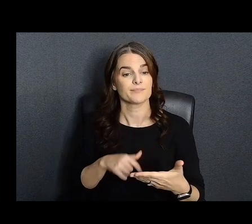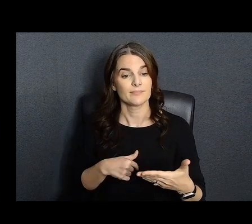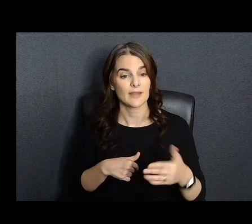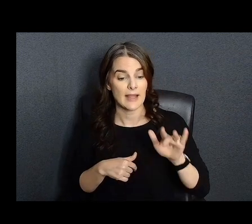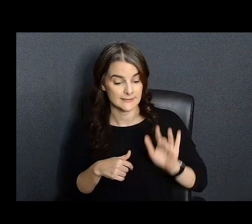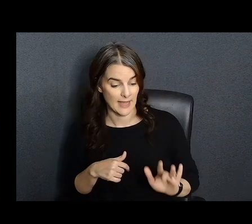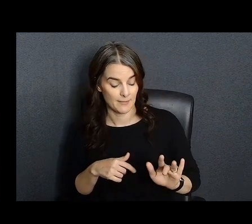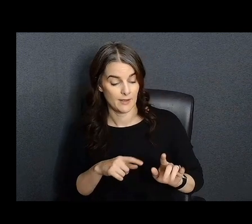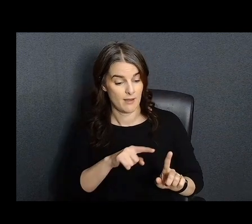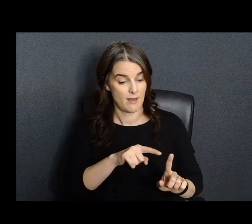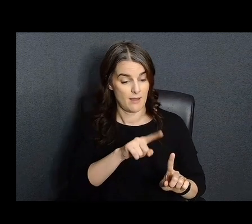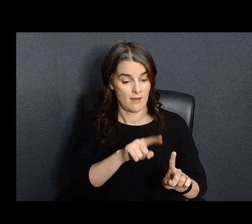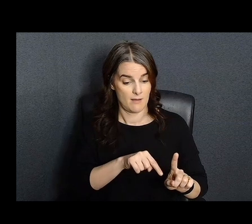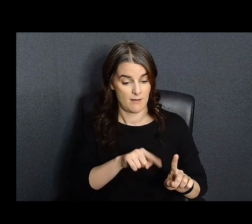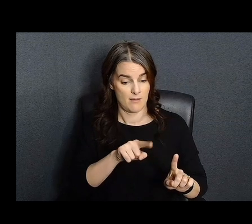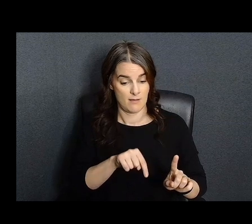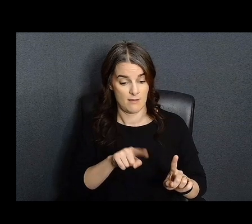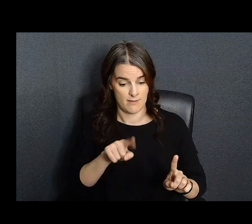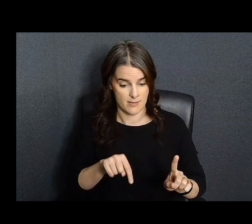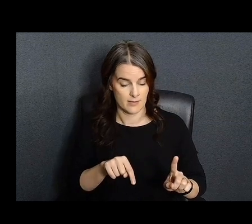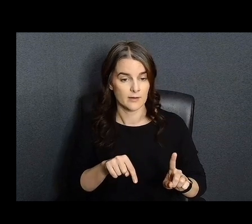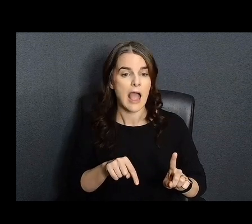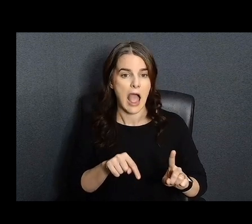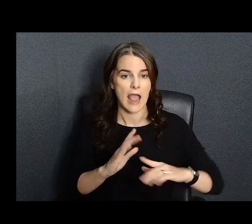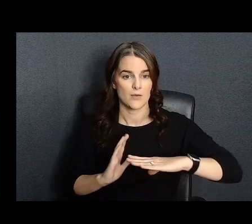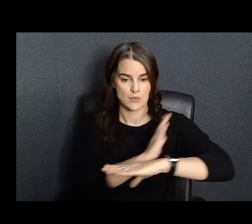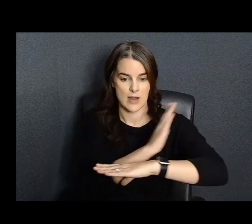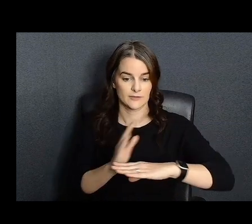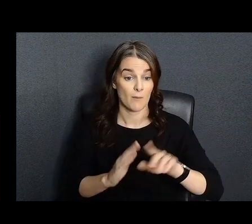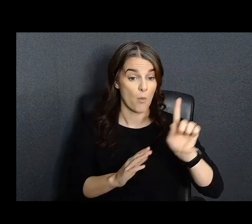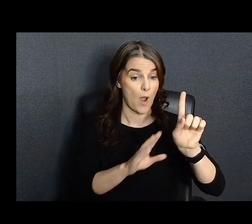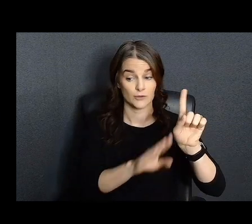see that I can have buttons ranging from one on the screen all the way up to 49.